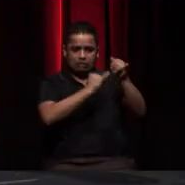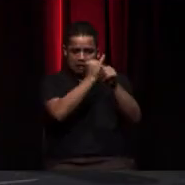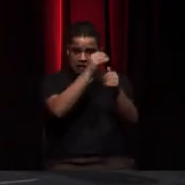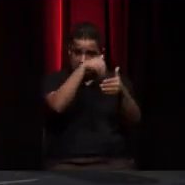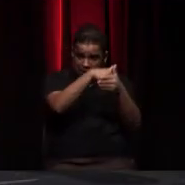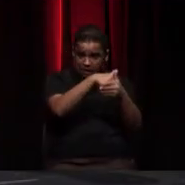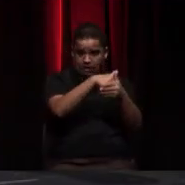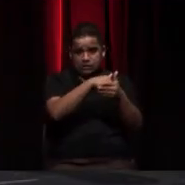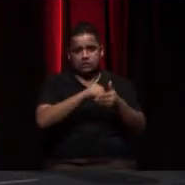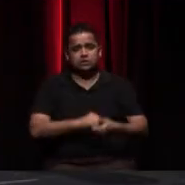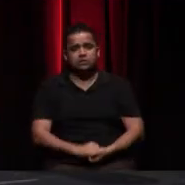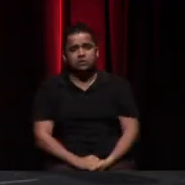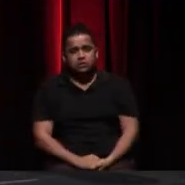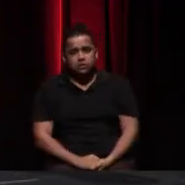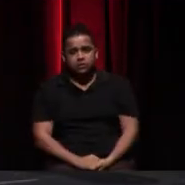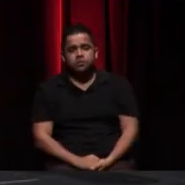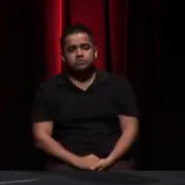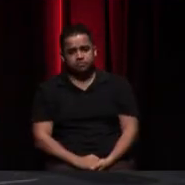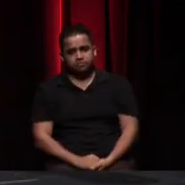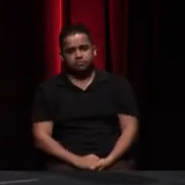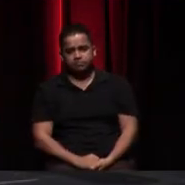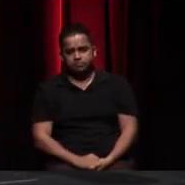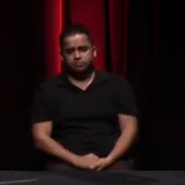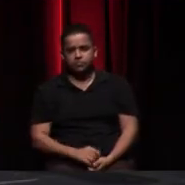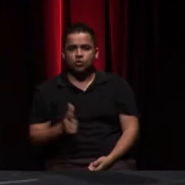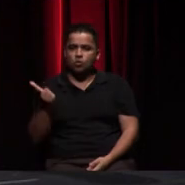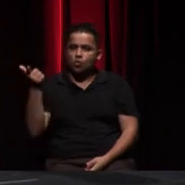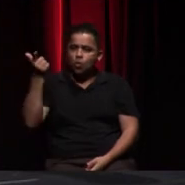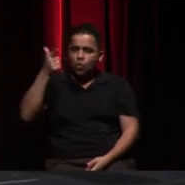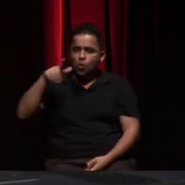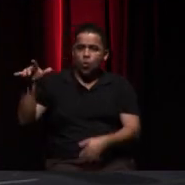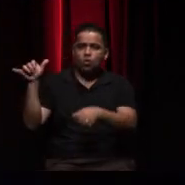and other forms of communication